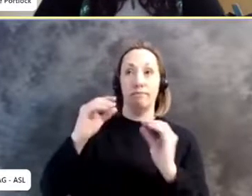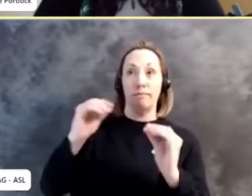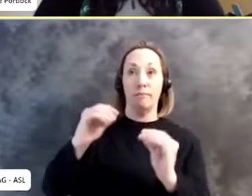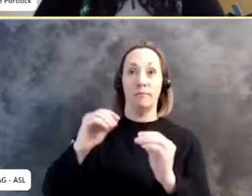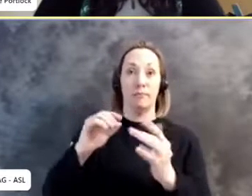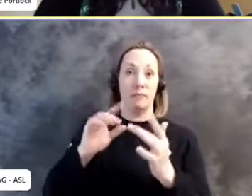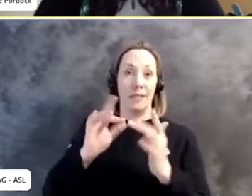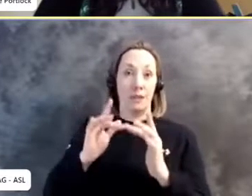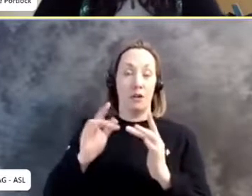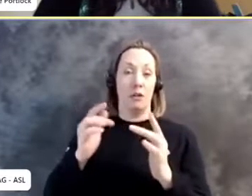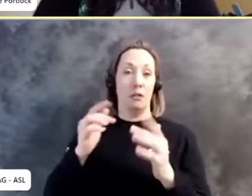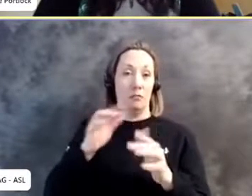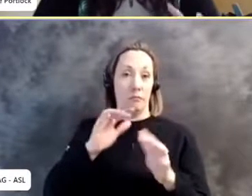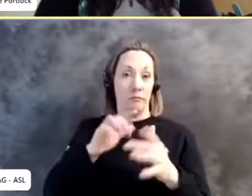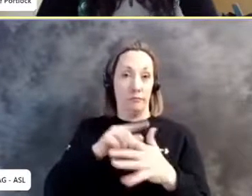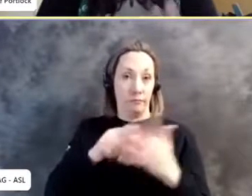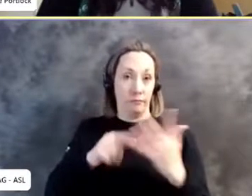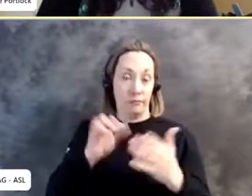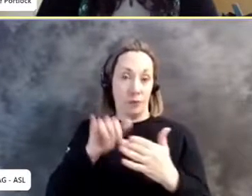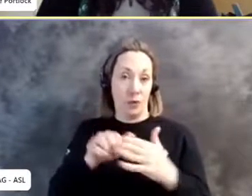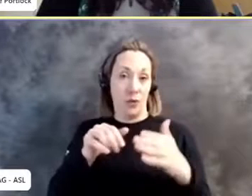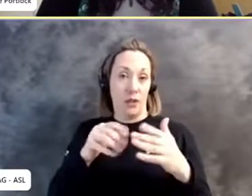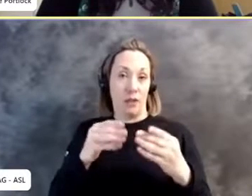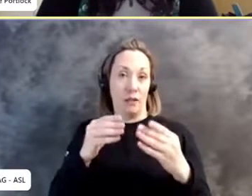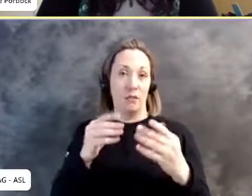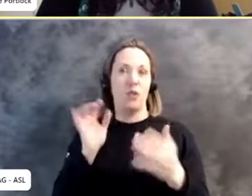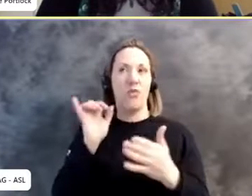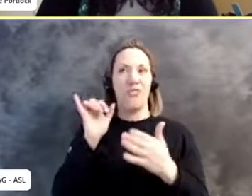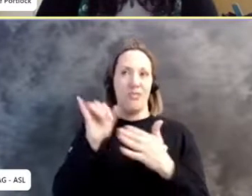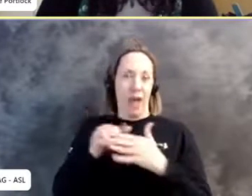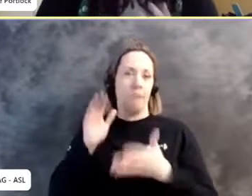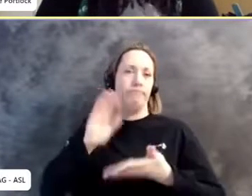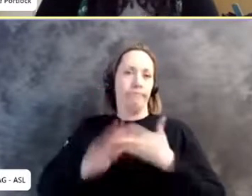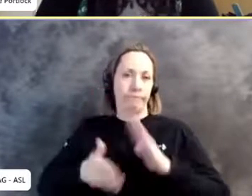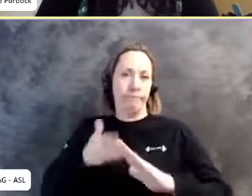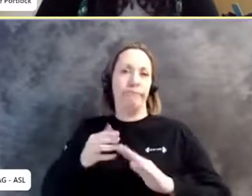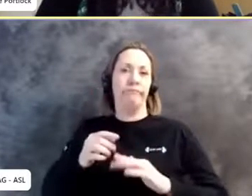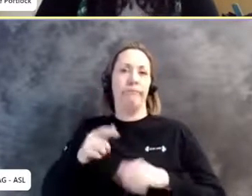to train up and mentor 1 ambassador in each major digital discipline to share